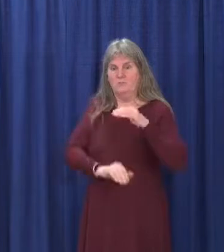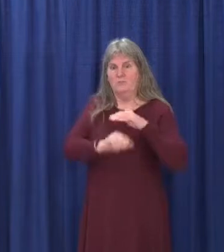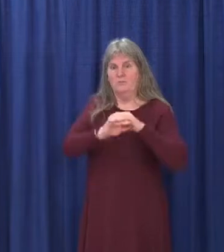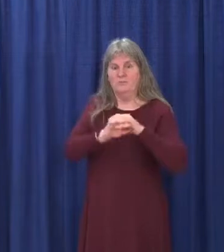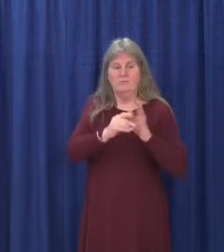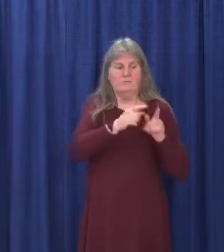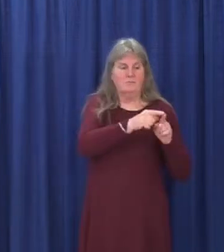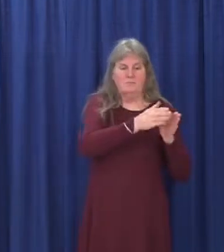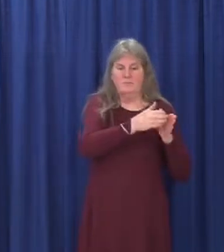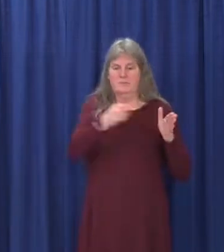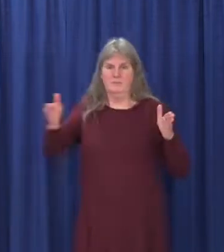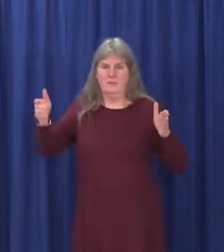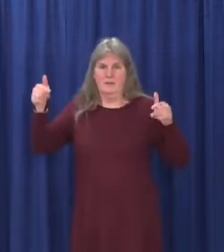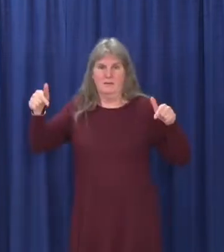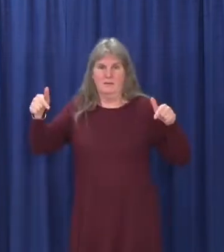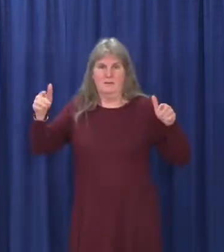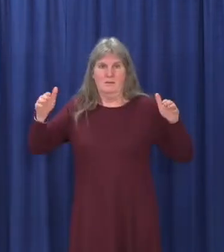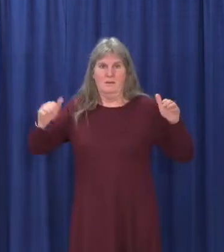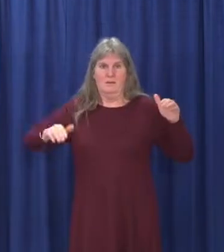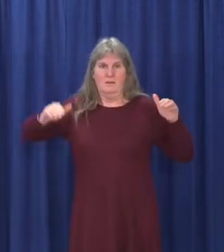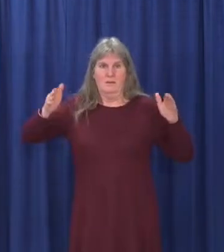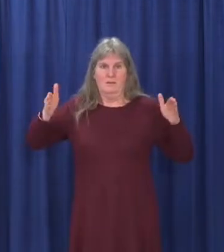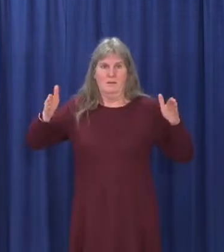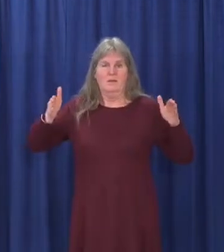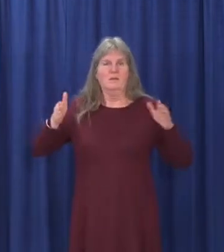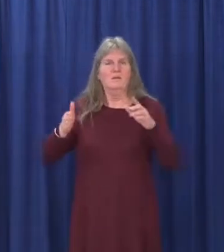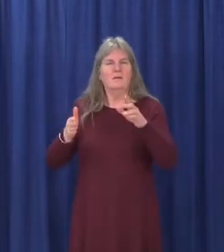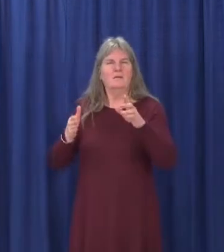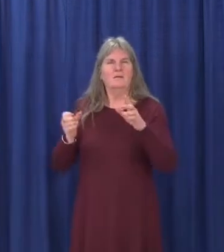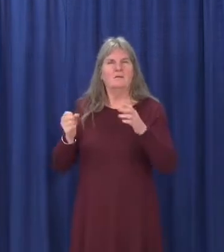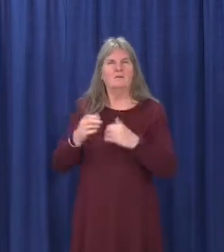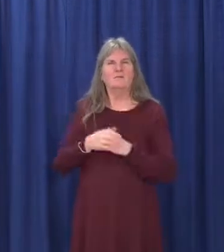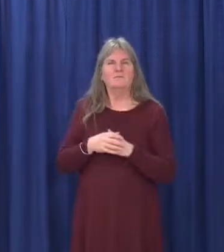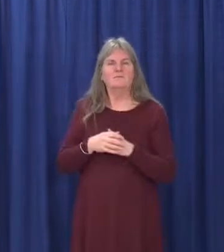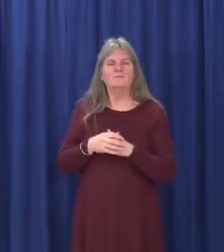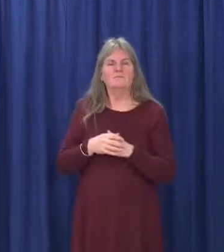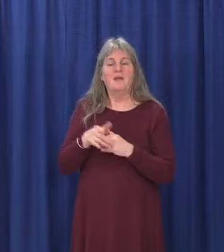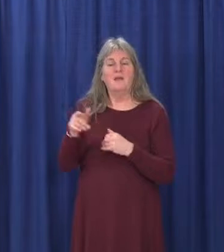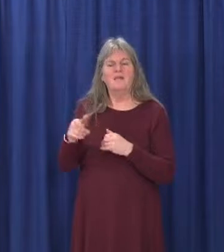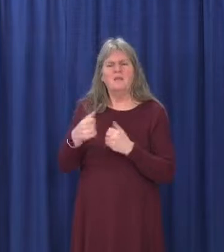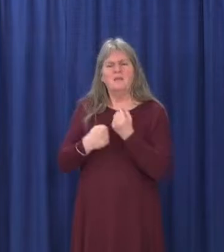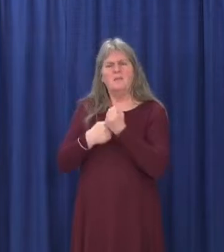First, you know, what we're looking at is, with these programs, we're really trying to ensure